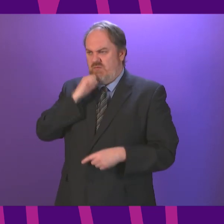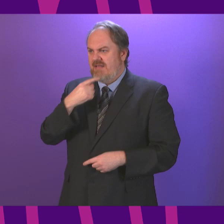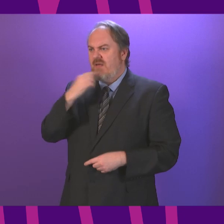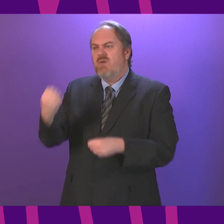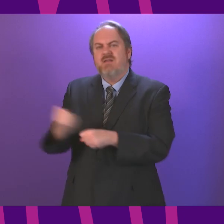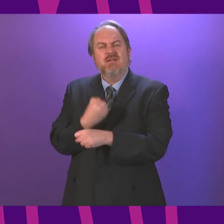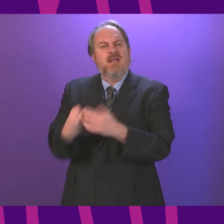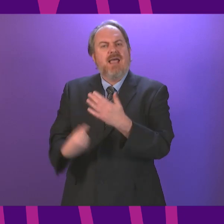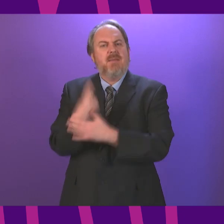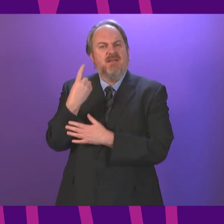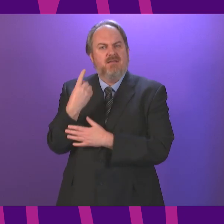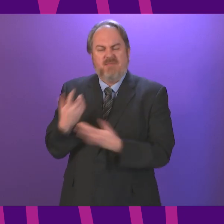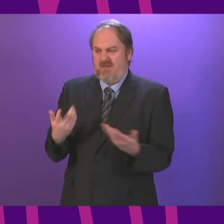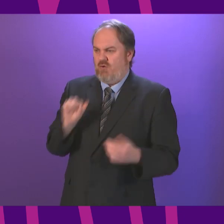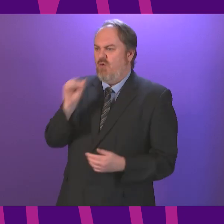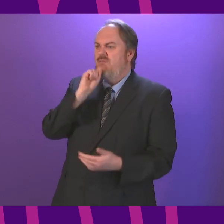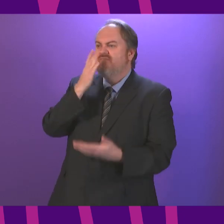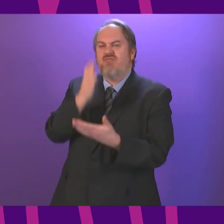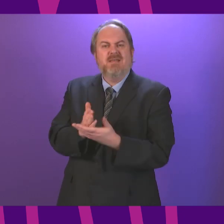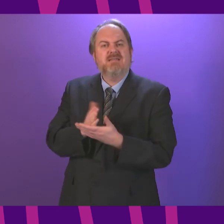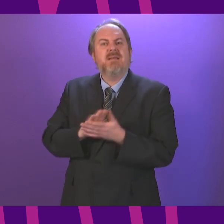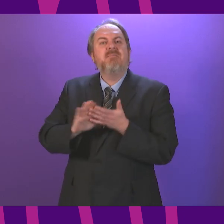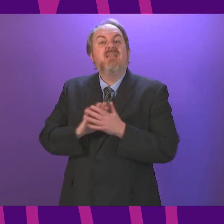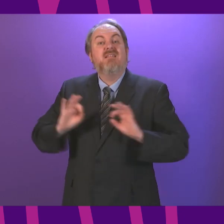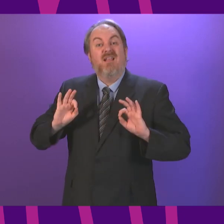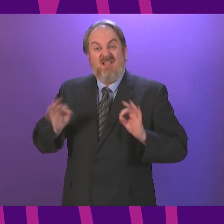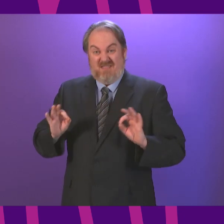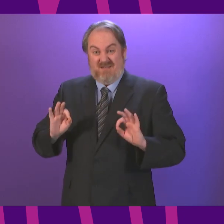worthless. The Government was running out of solutions well before the pandemic struck.